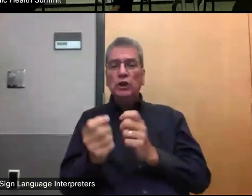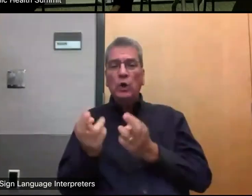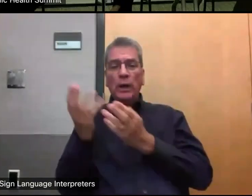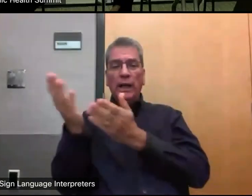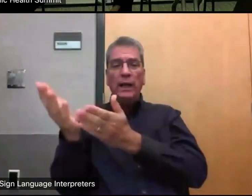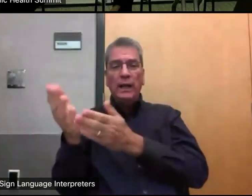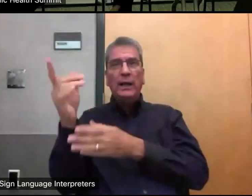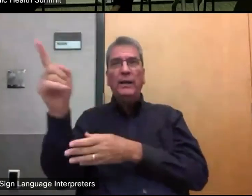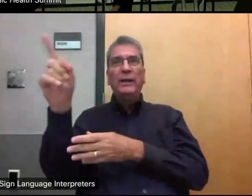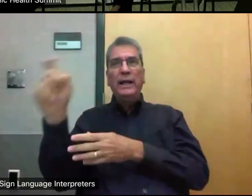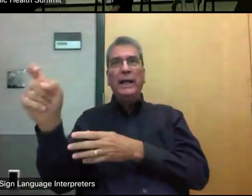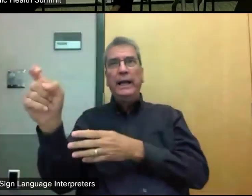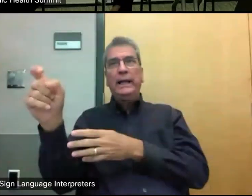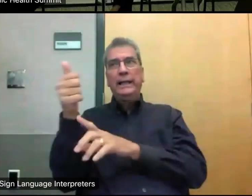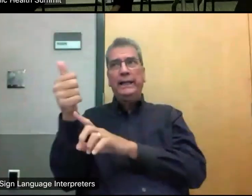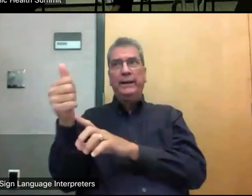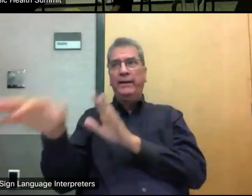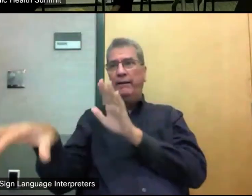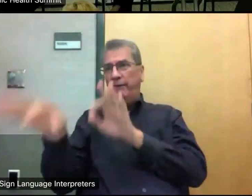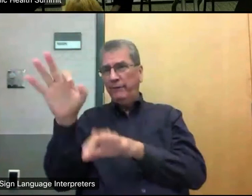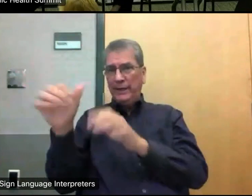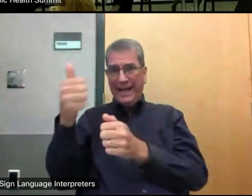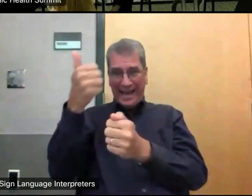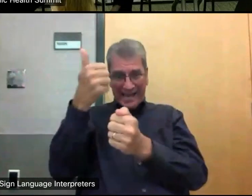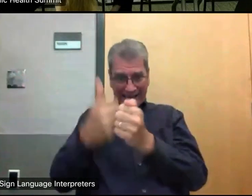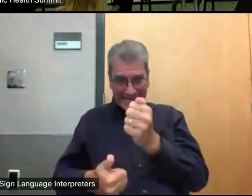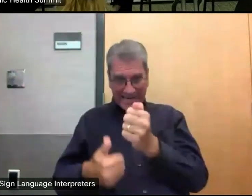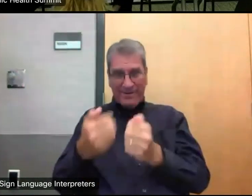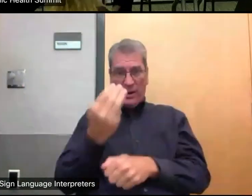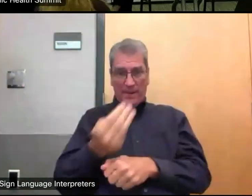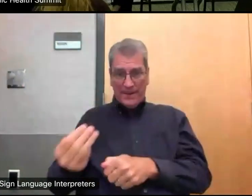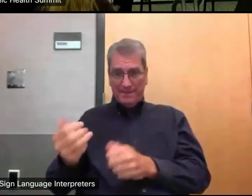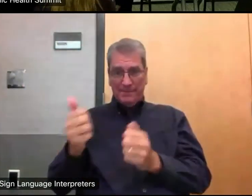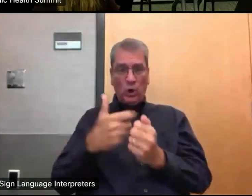they had to go through and find like, every single material that had the older recommendation